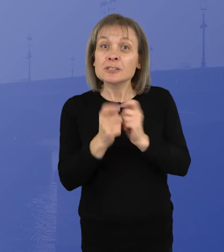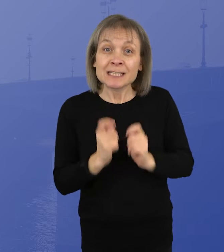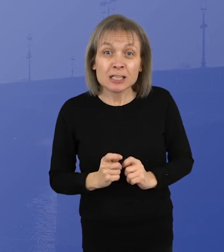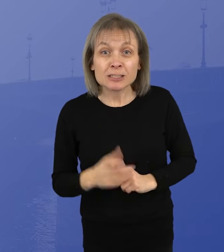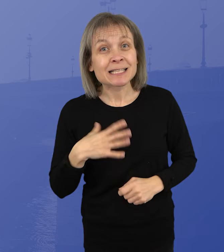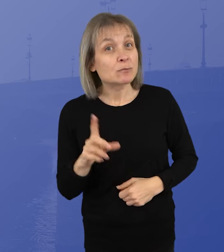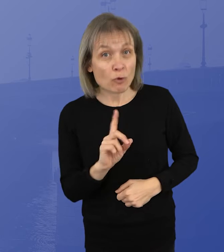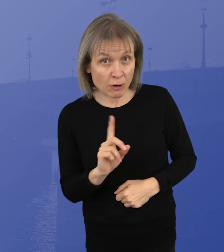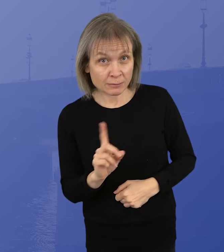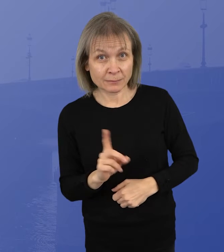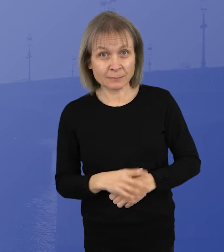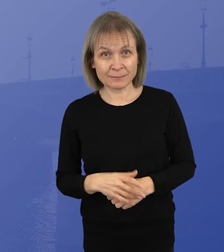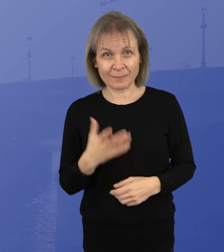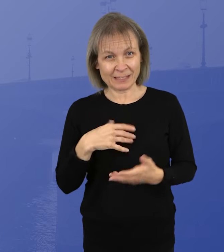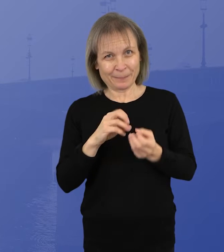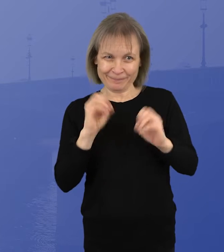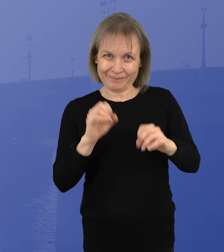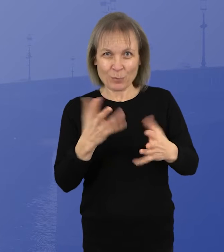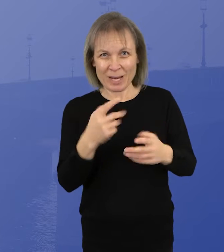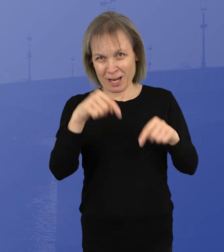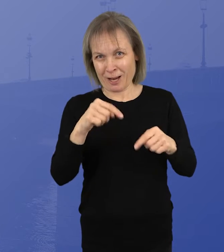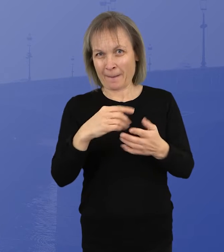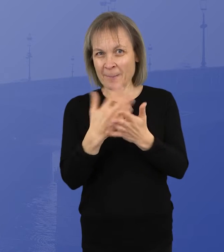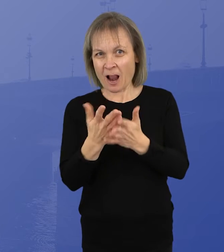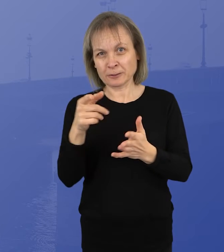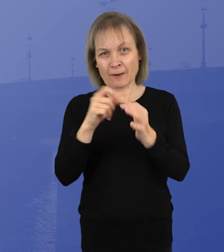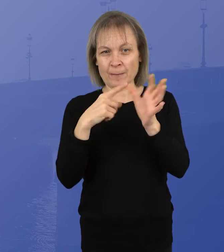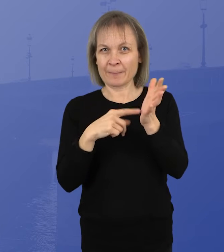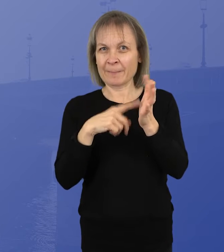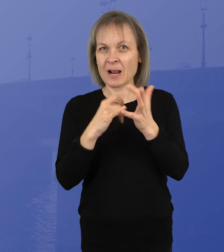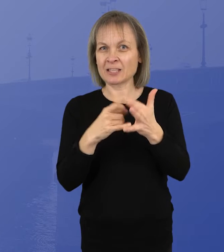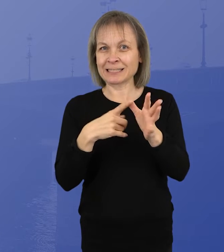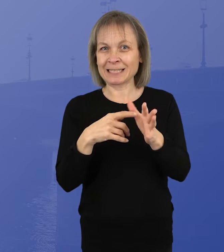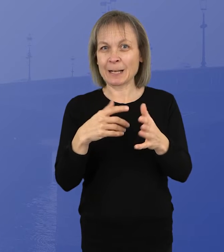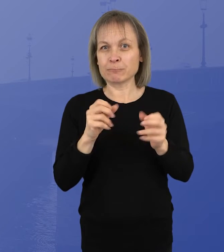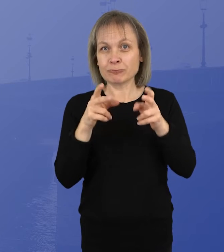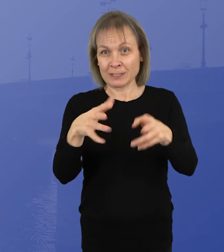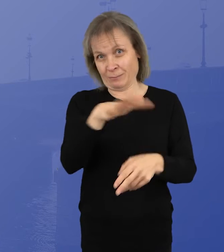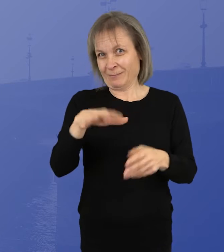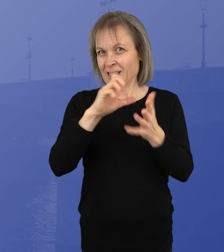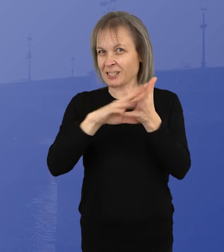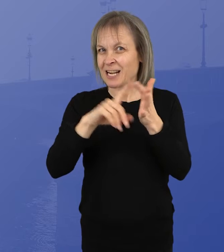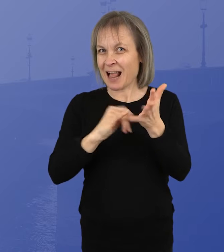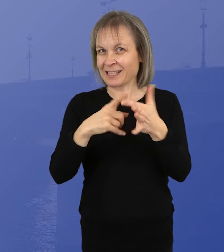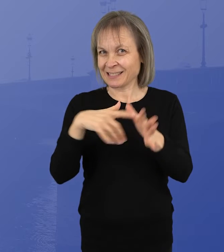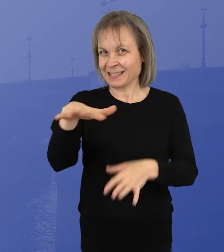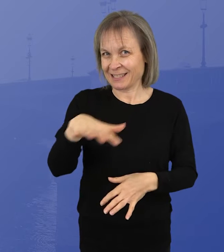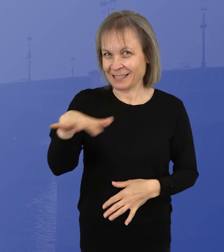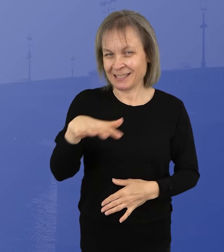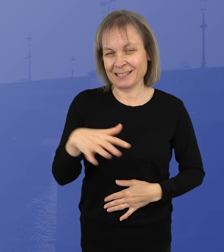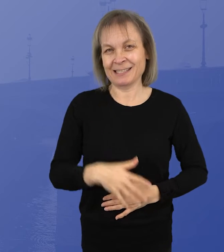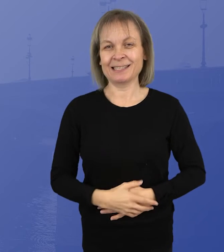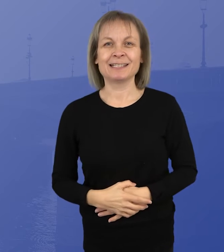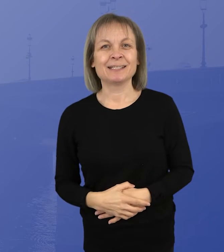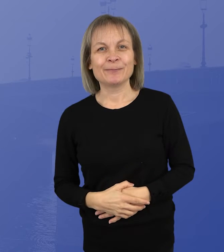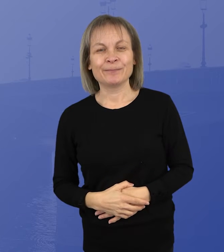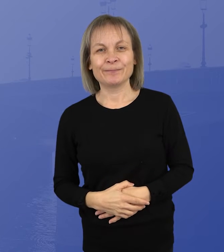changes will need to be made to this part of Battersea Bridge in Chelsea.